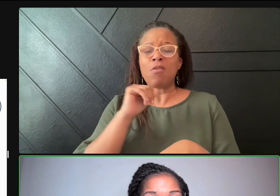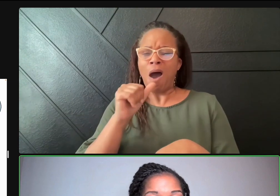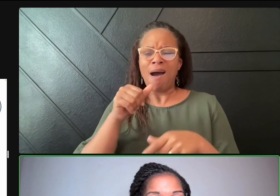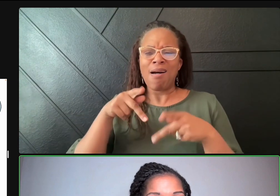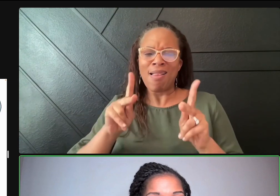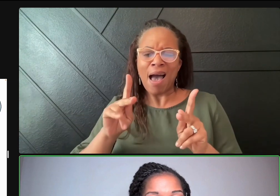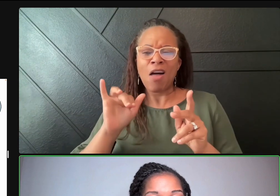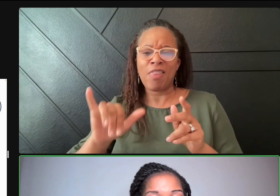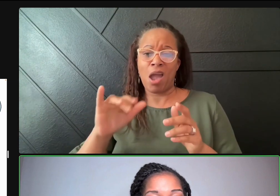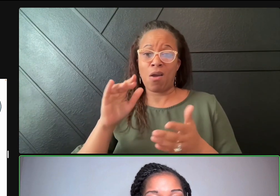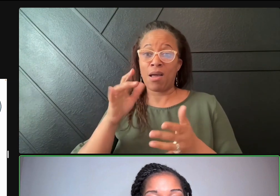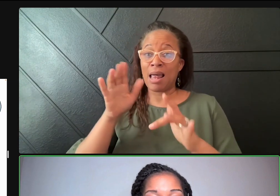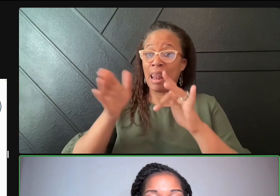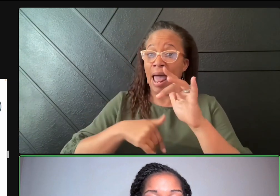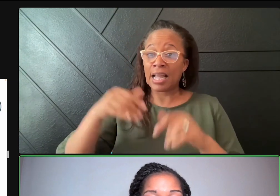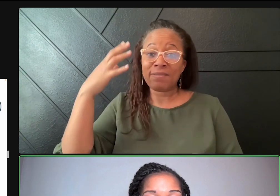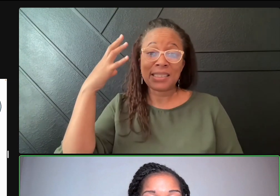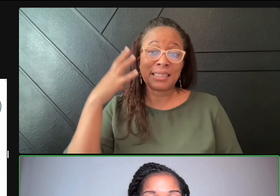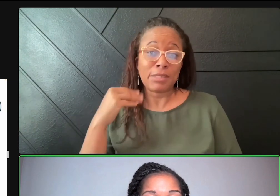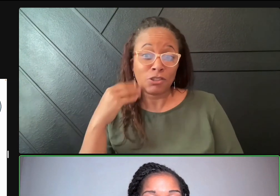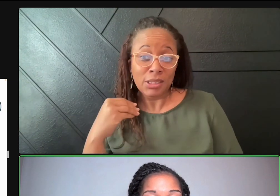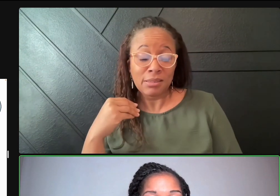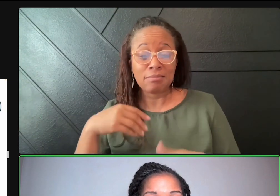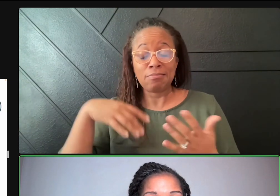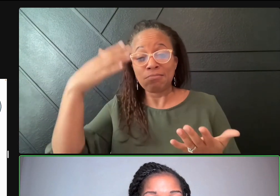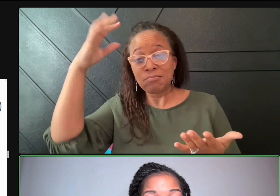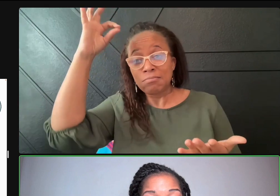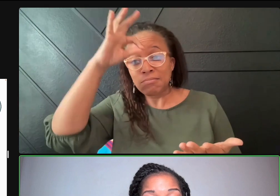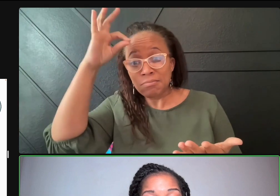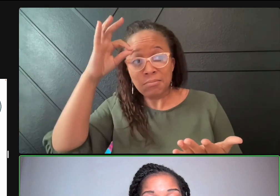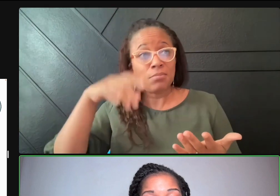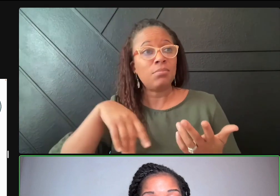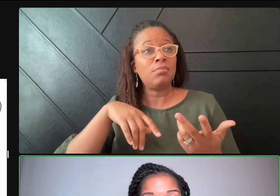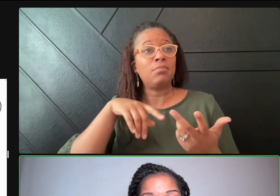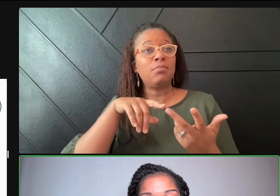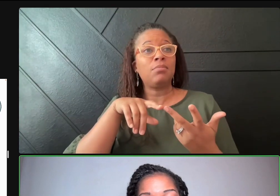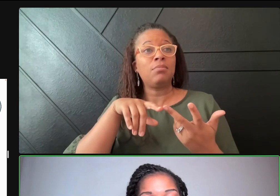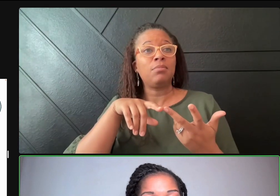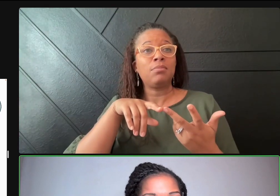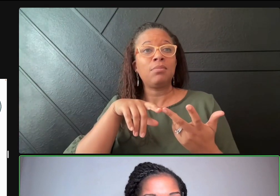And it's important that they are able to join because you don't